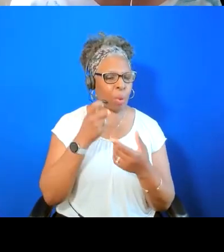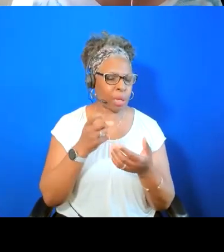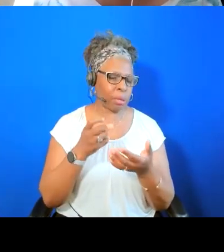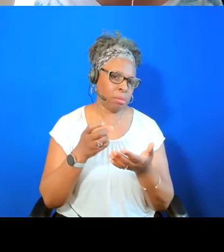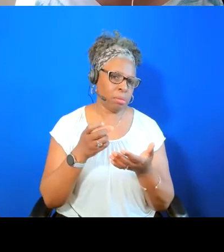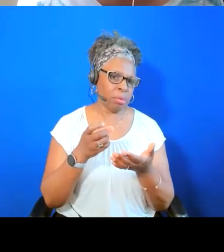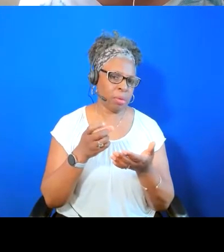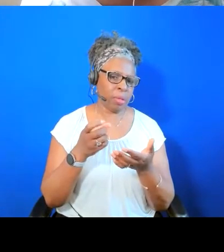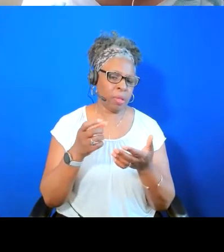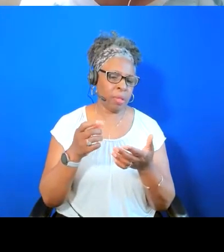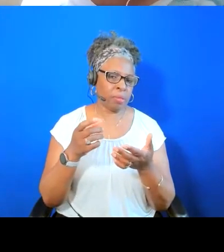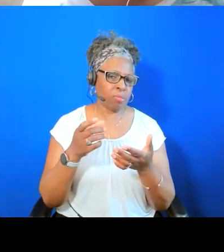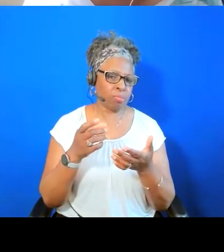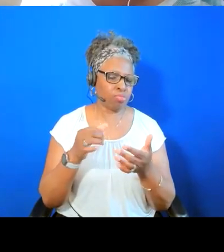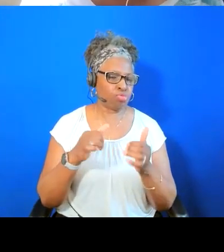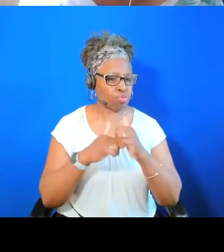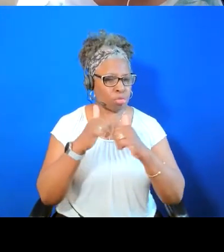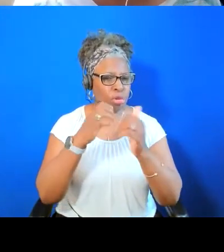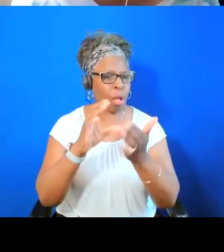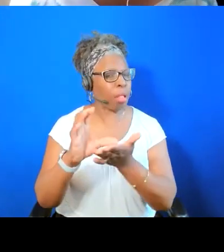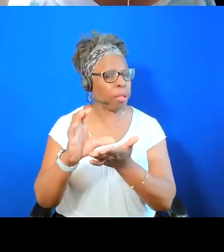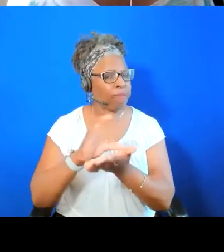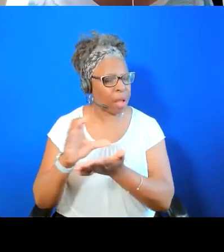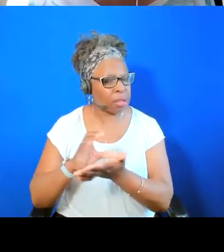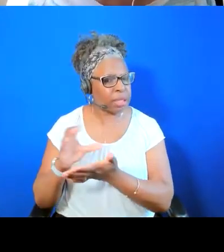and how we kind of are all the time put in the position of competing with one another.